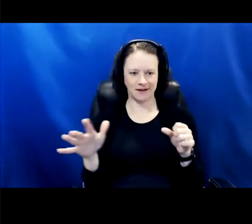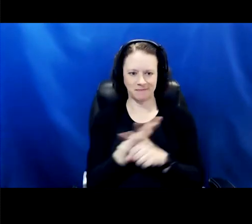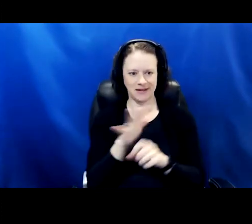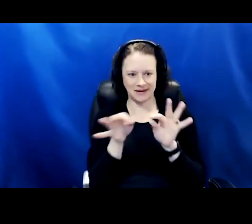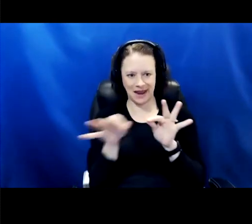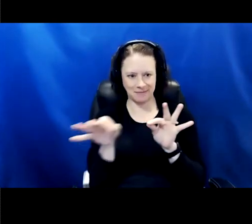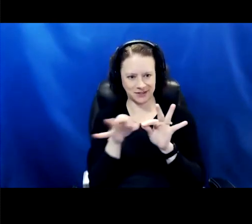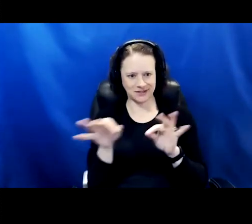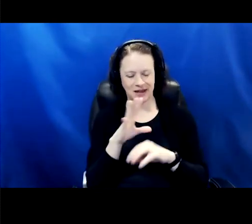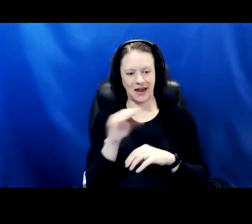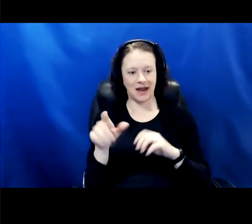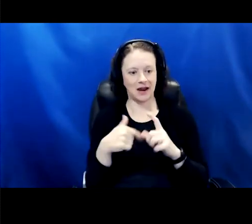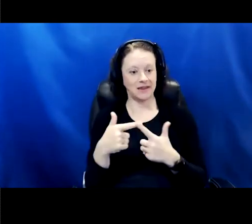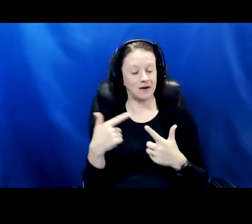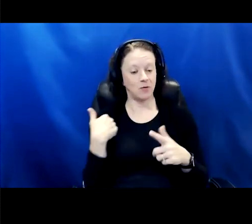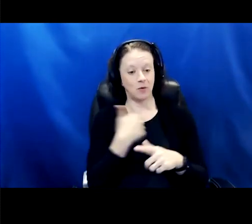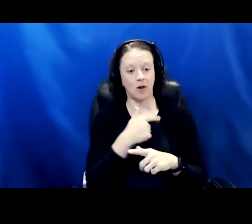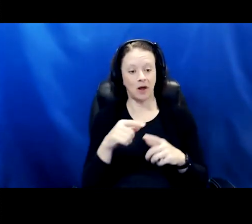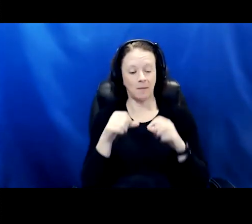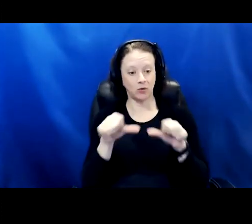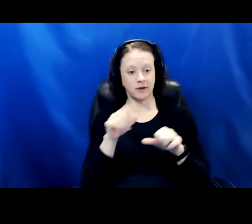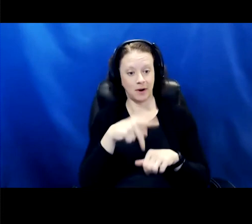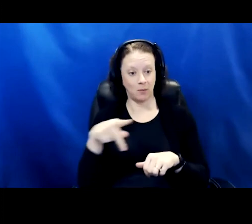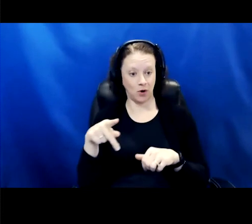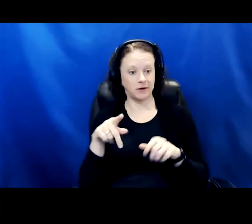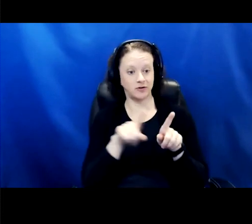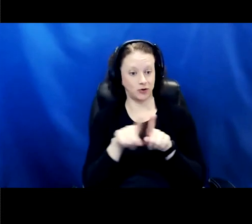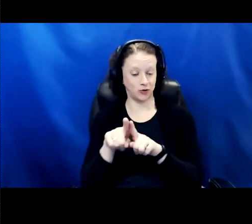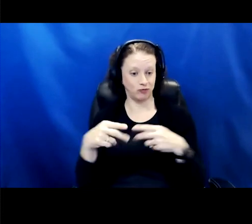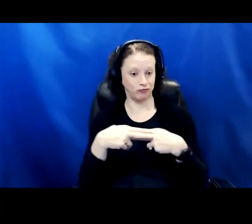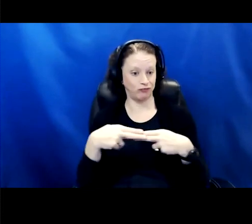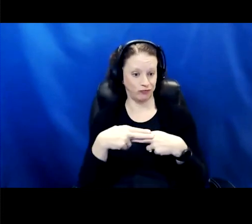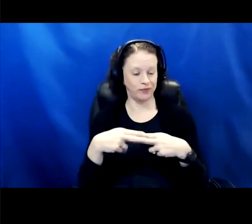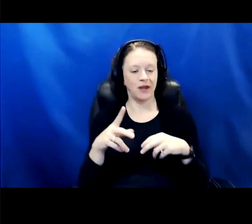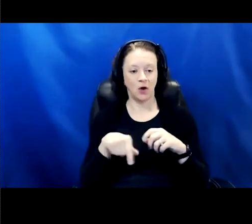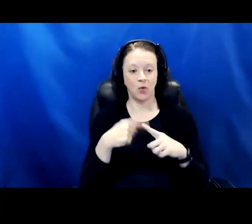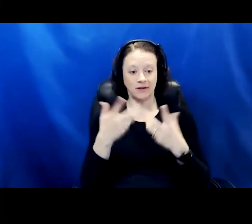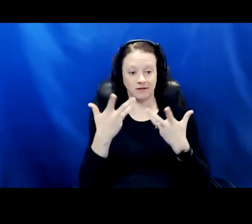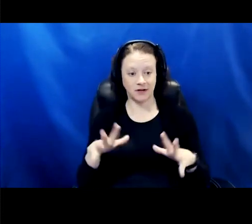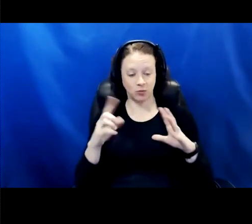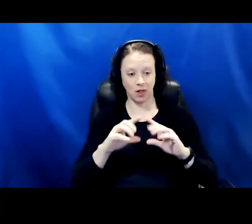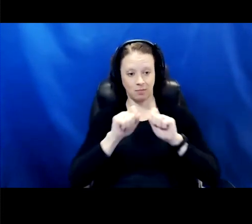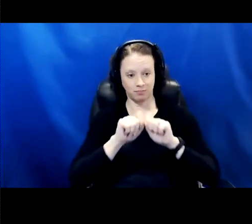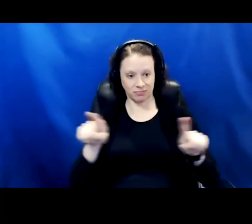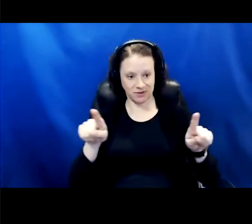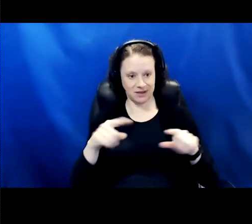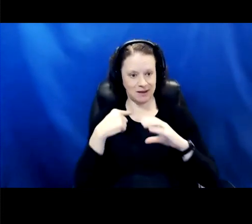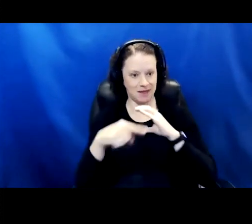and we will be posting the PowerPoint also. So, and when that's finished, we will send an email to everybody who registered